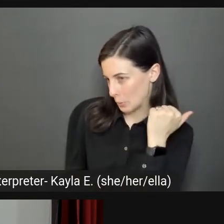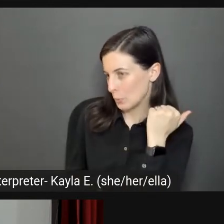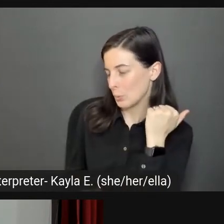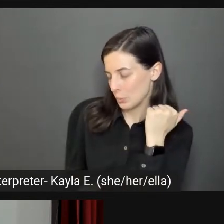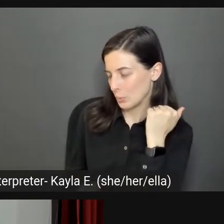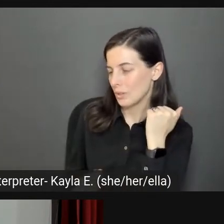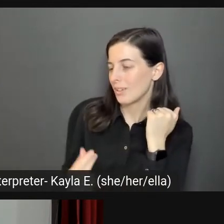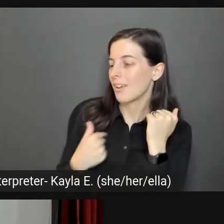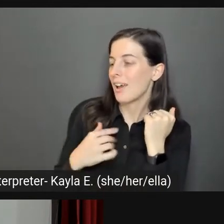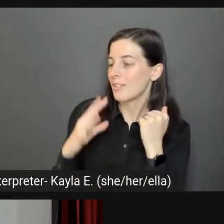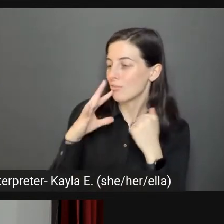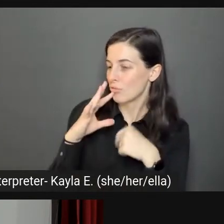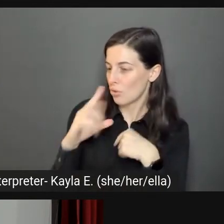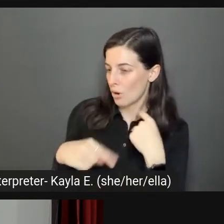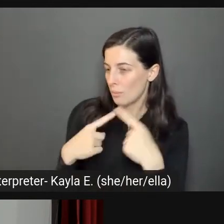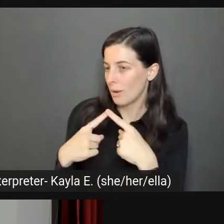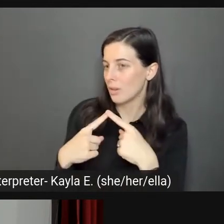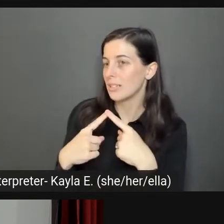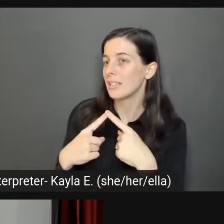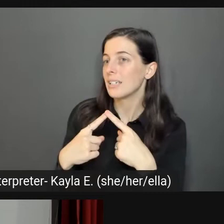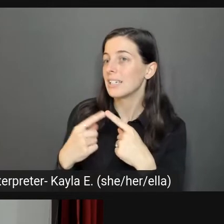It's easier to speak of such a product